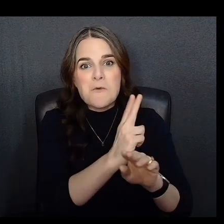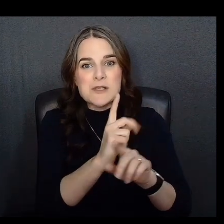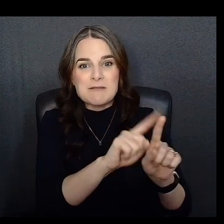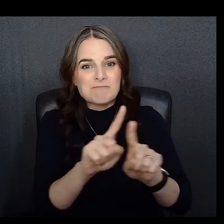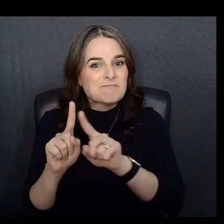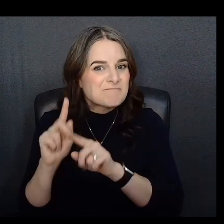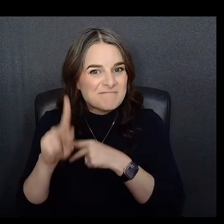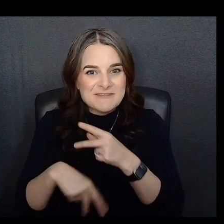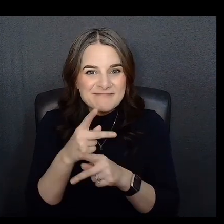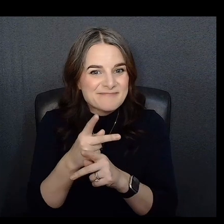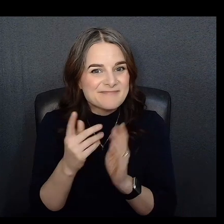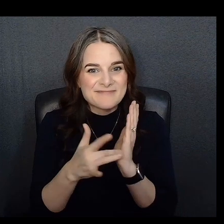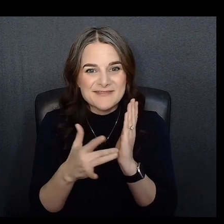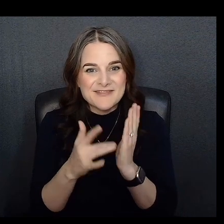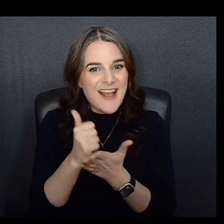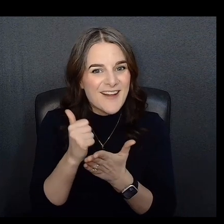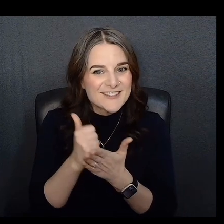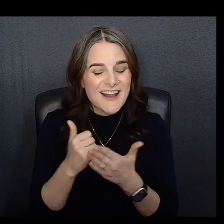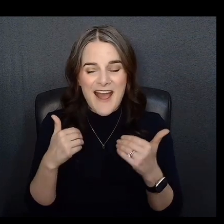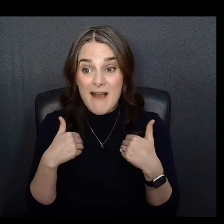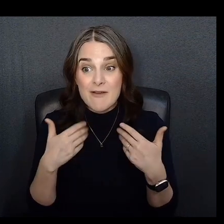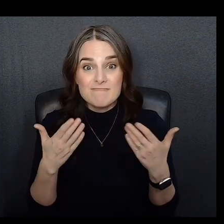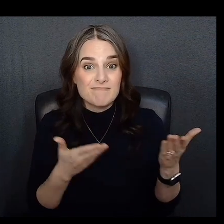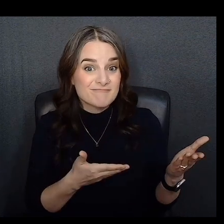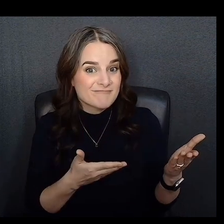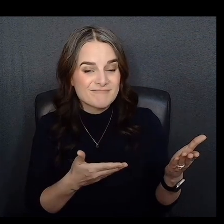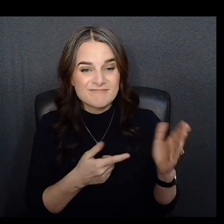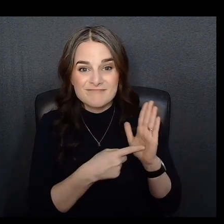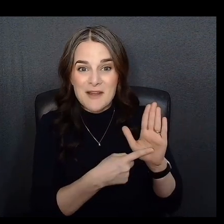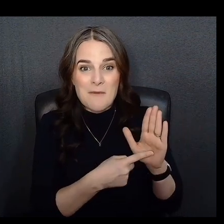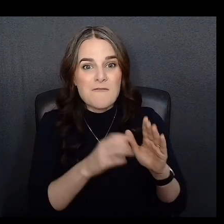of assistive technology. So we have some for communication